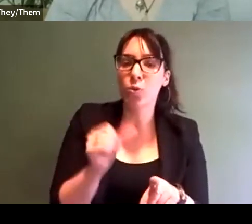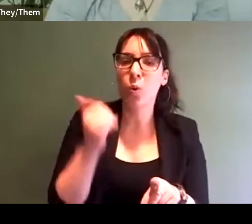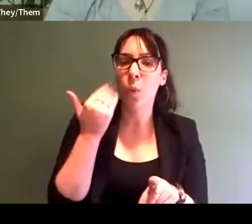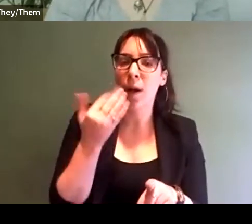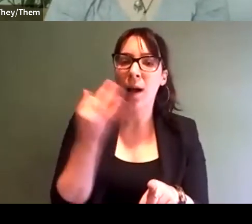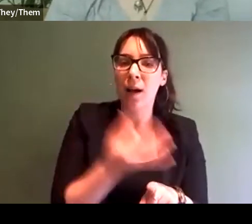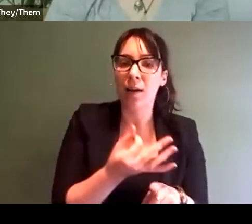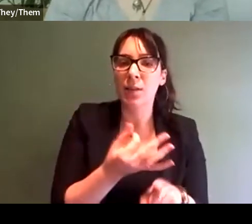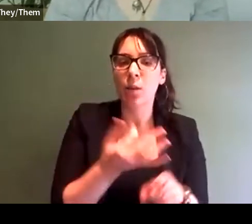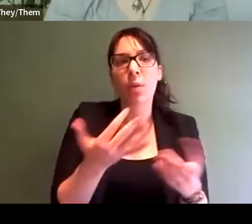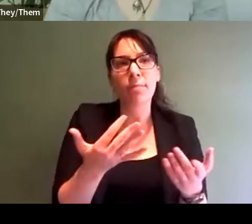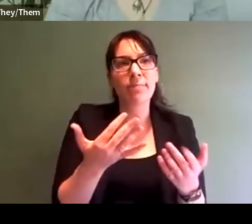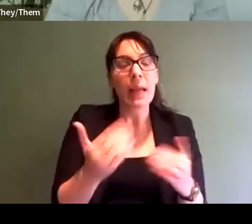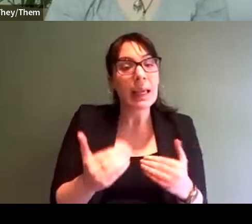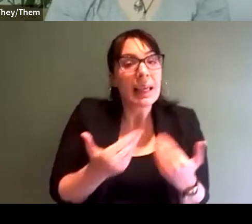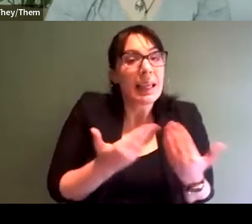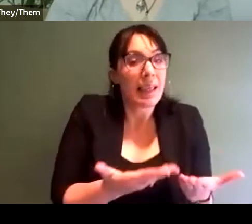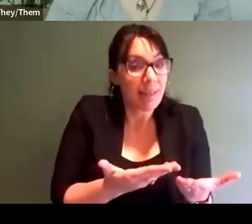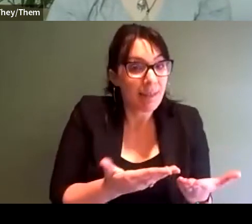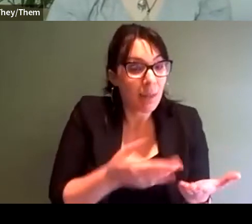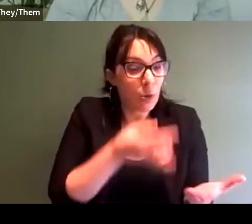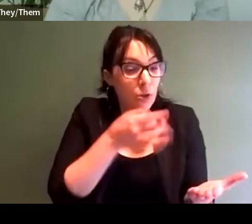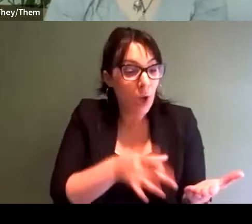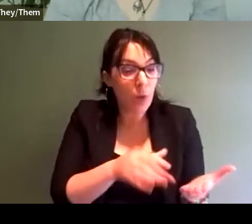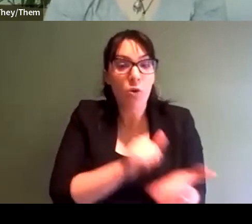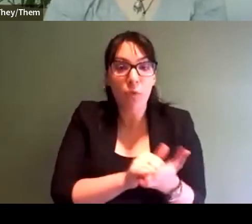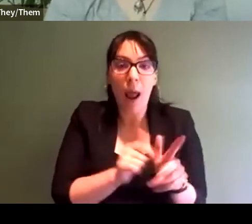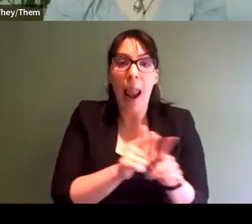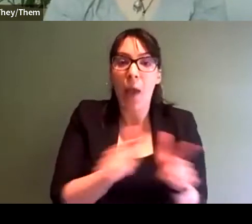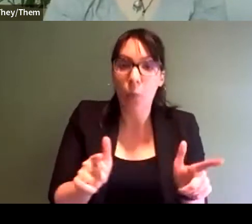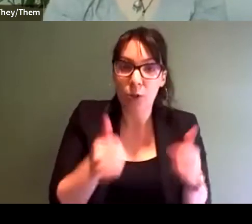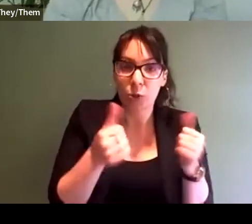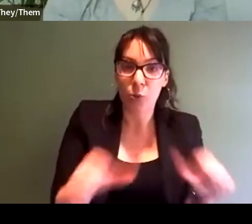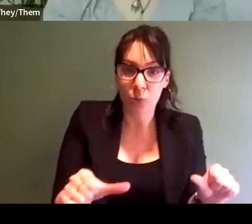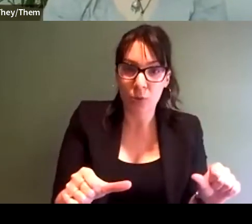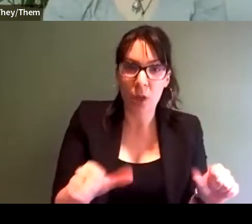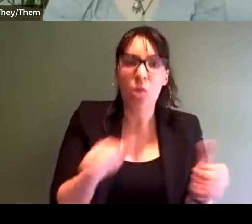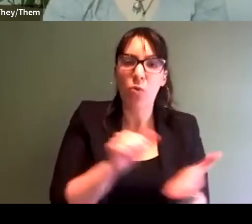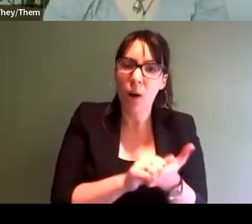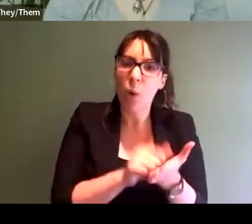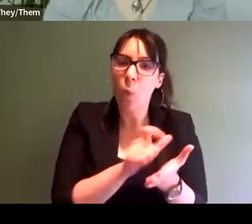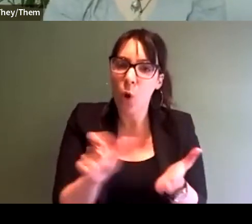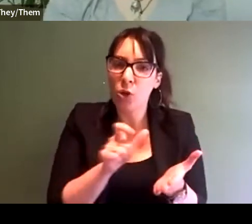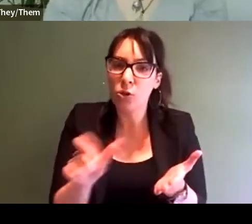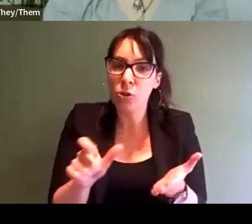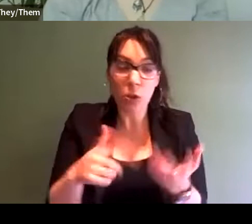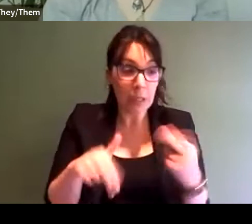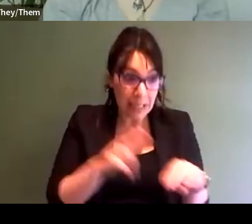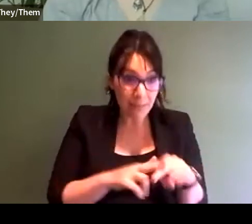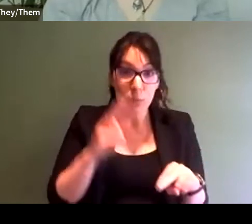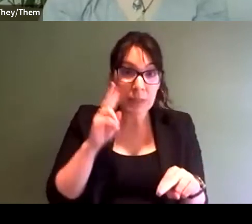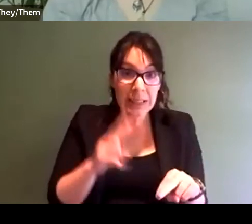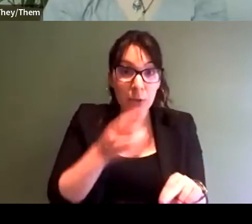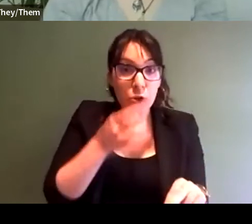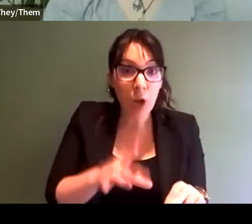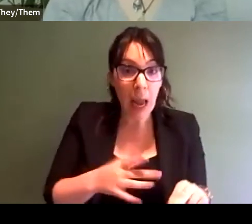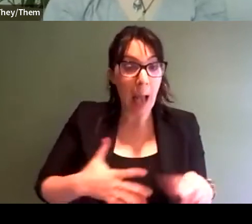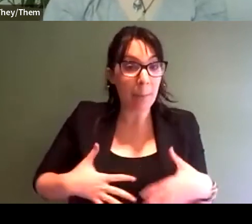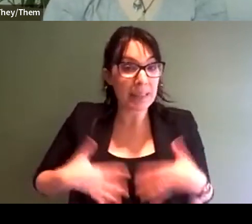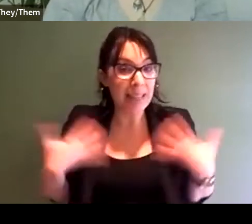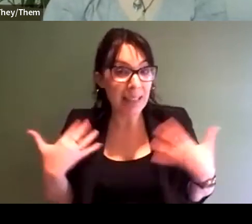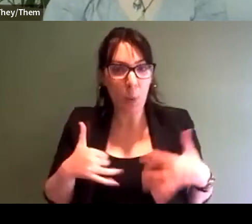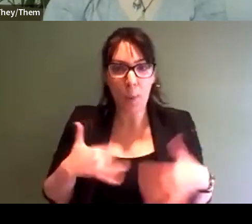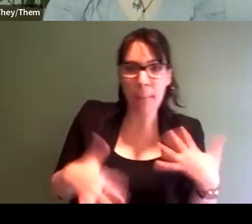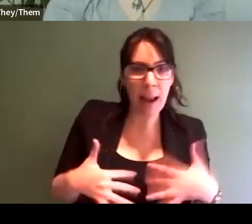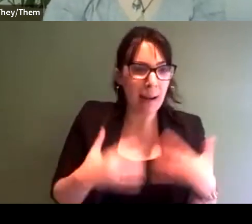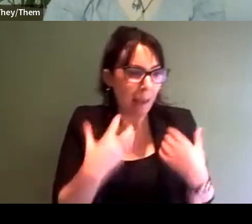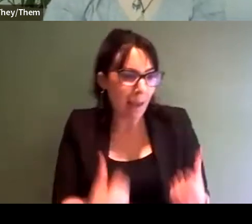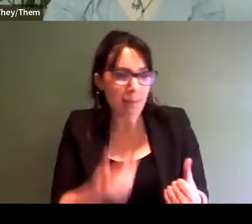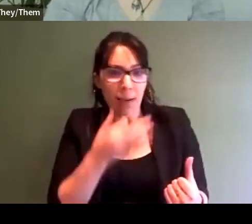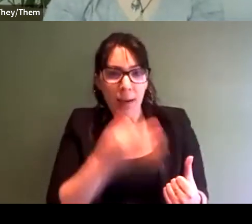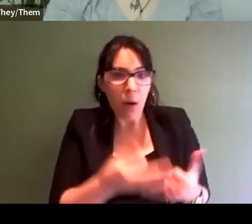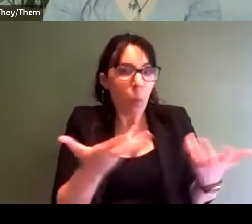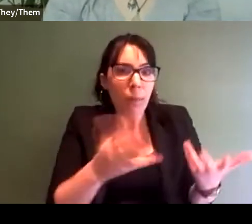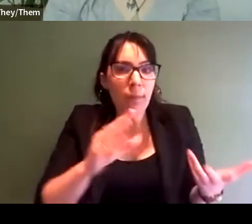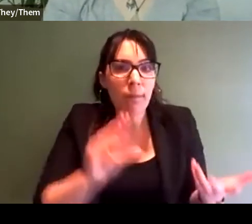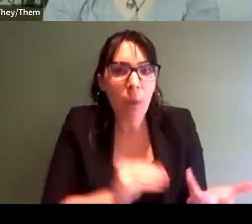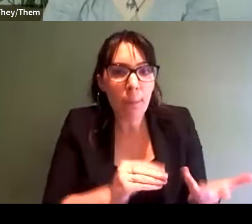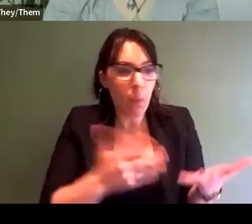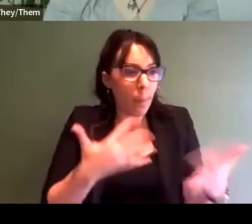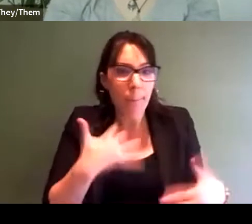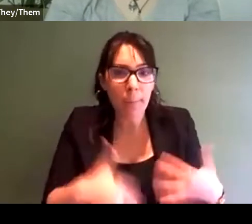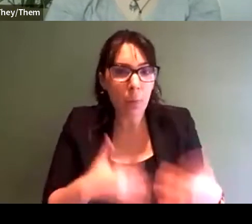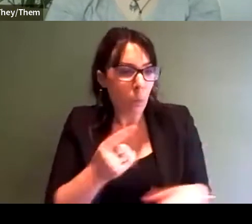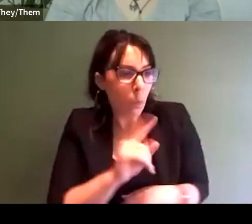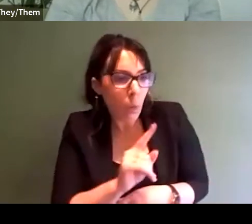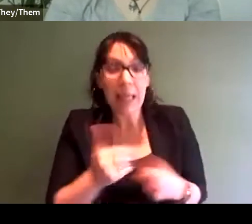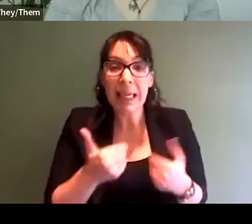So giving, giving your child the language to me so that things like you know if if your child is upset or in pain, asking, where's that coming from giving them language to describe it can be helpful.